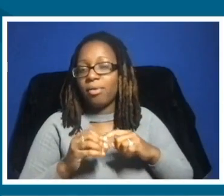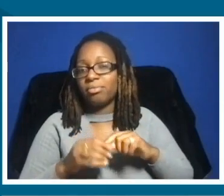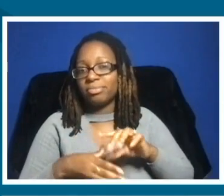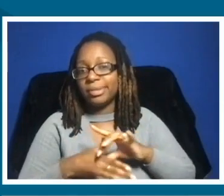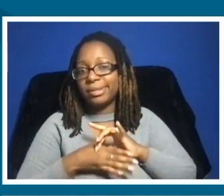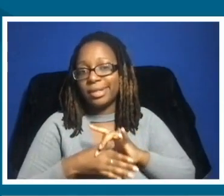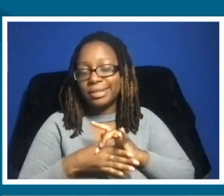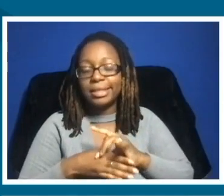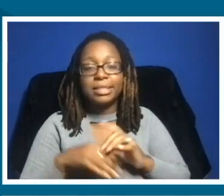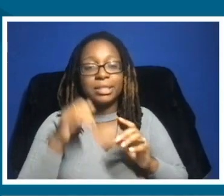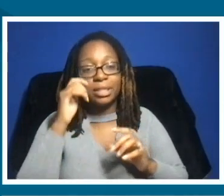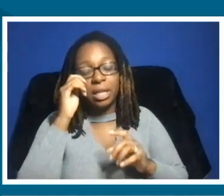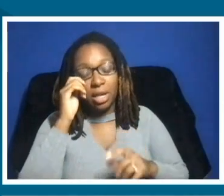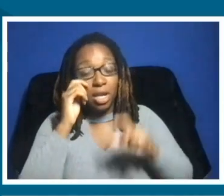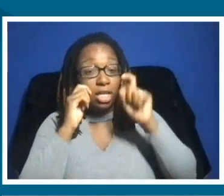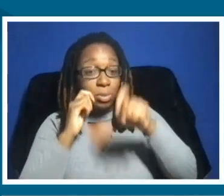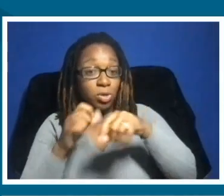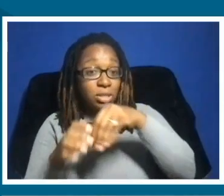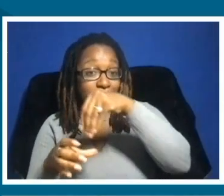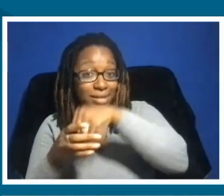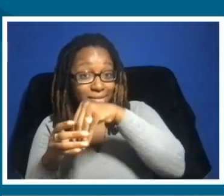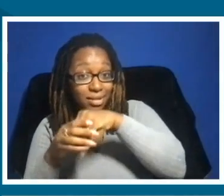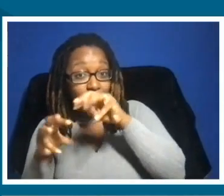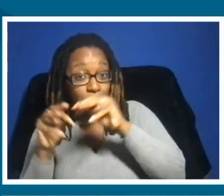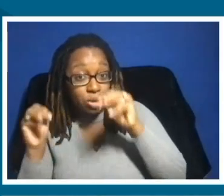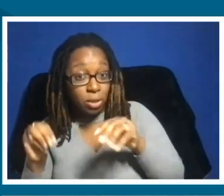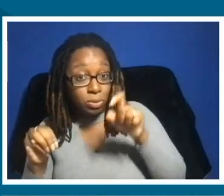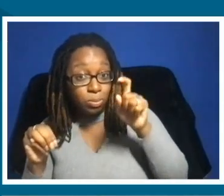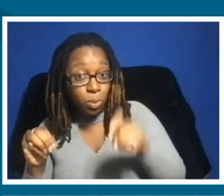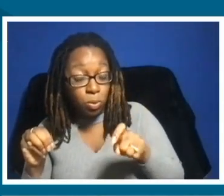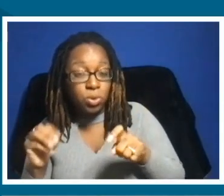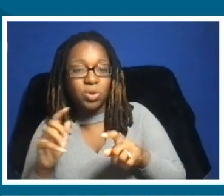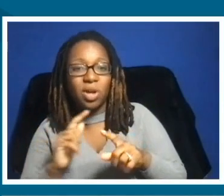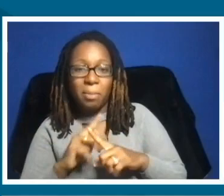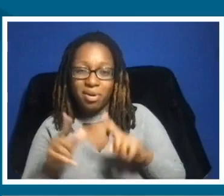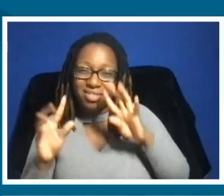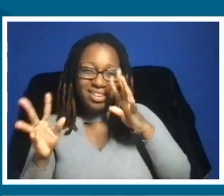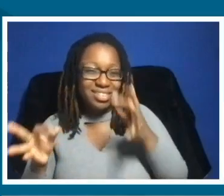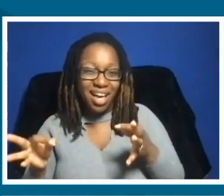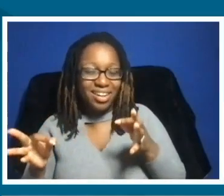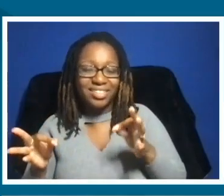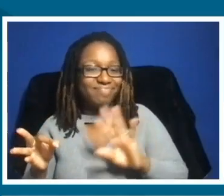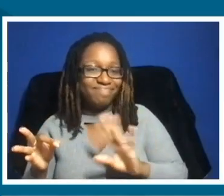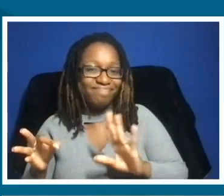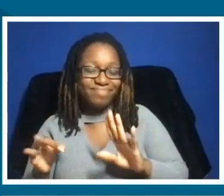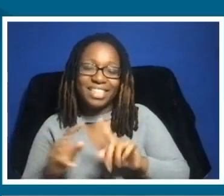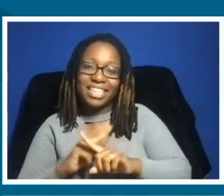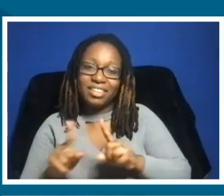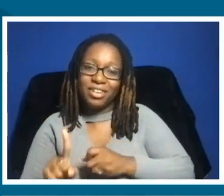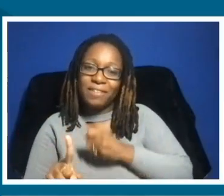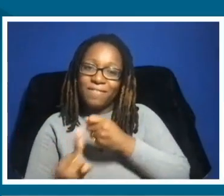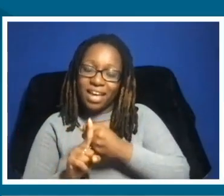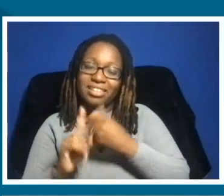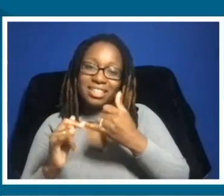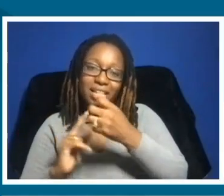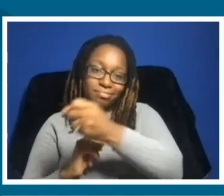inside a museum took on a very different purpose and had very different effects